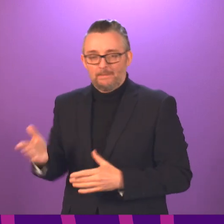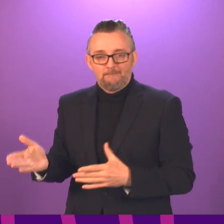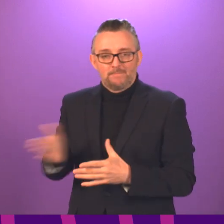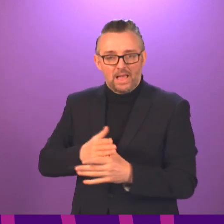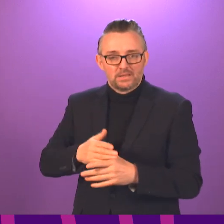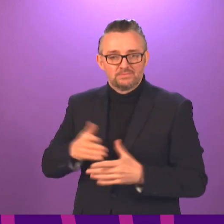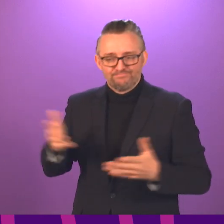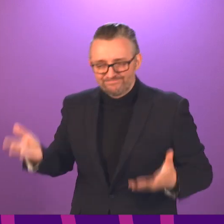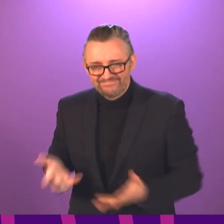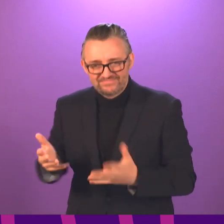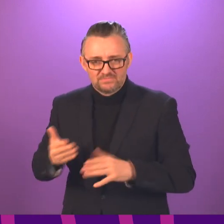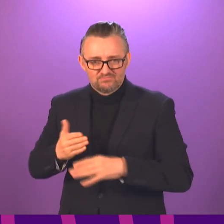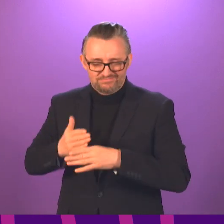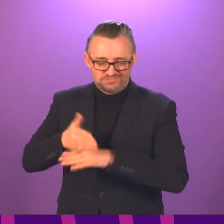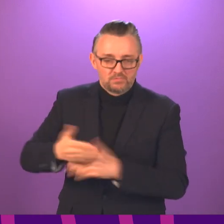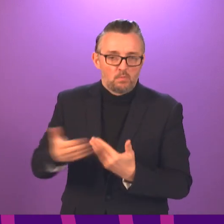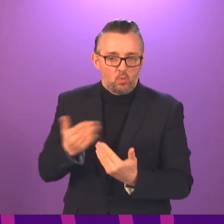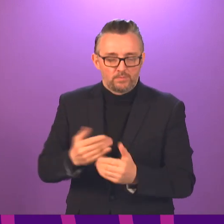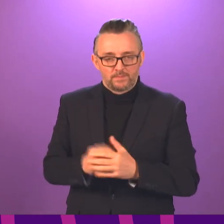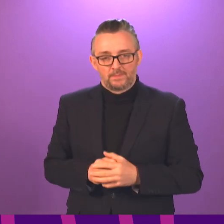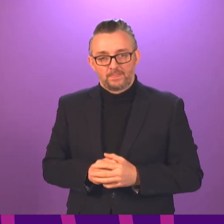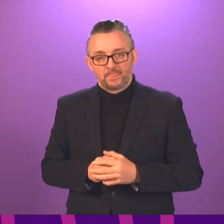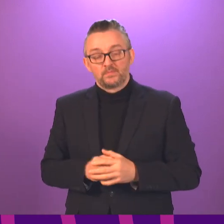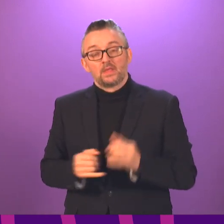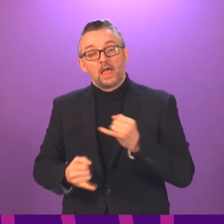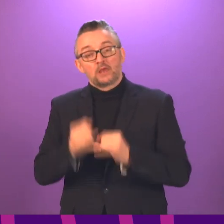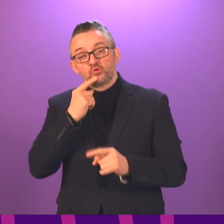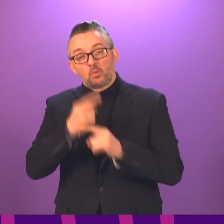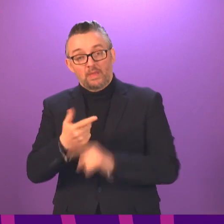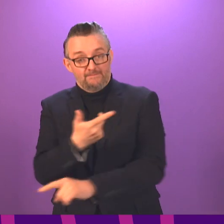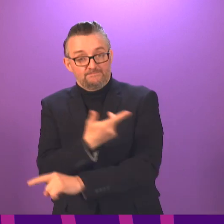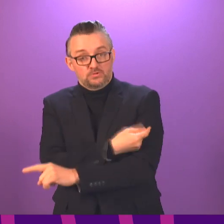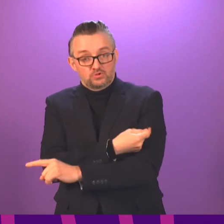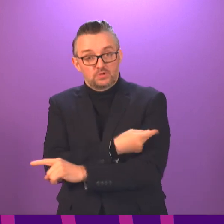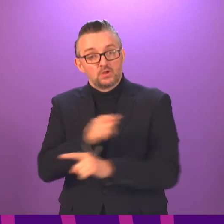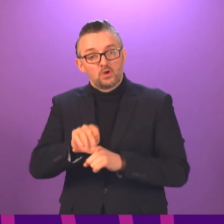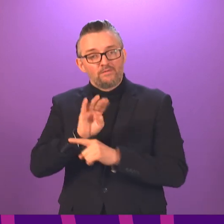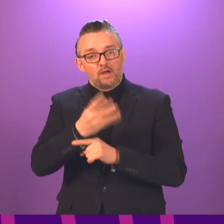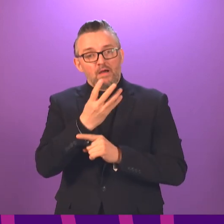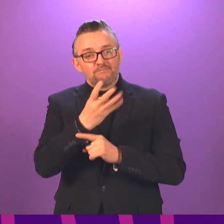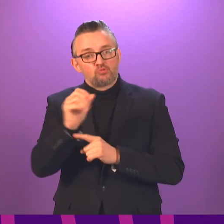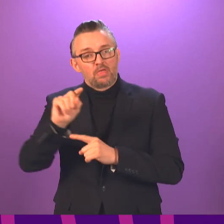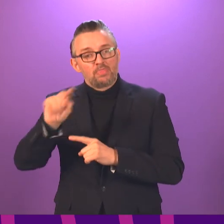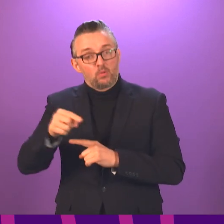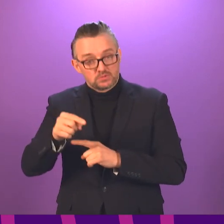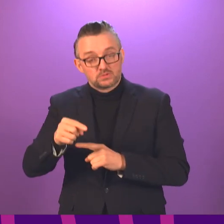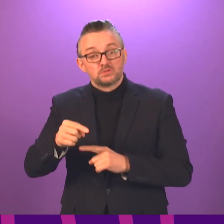a result of the experience of the pandemic. Finally, on vaccination, we exceeded 400,000 vaccinations a week when we had the supplies